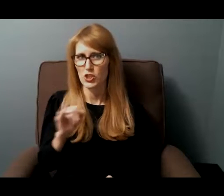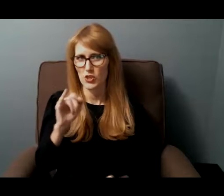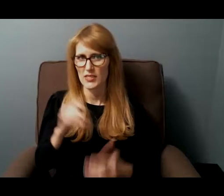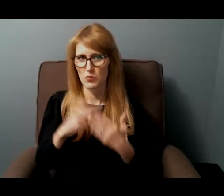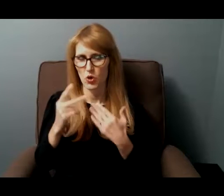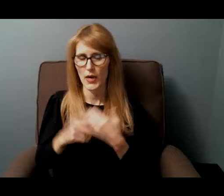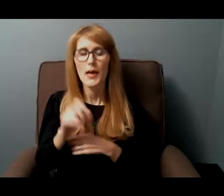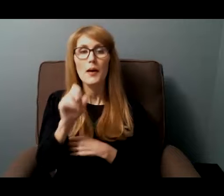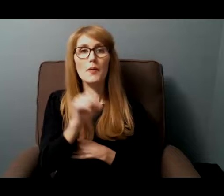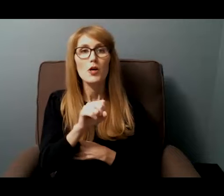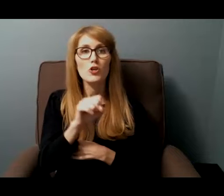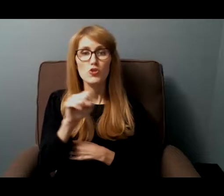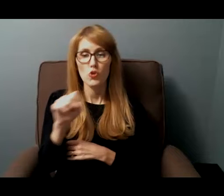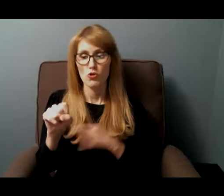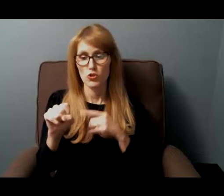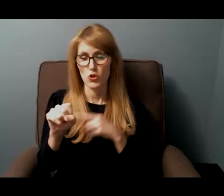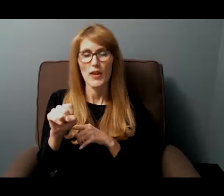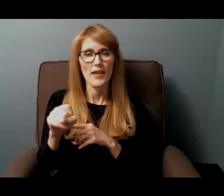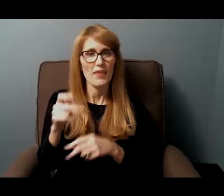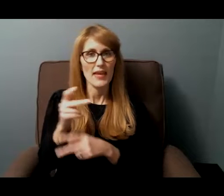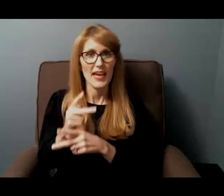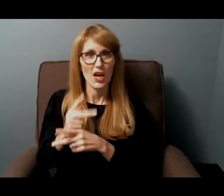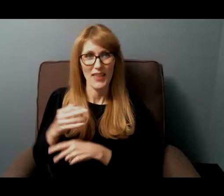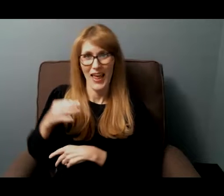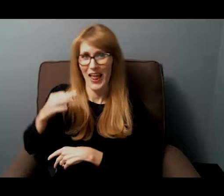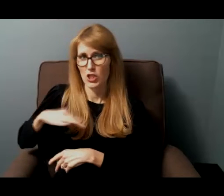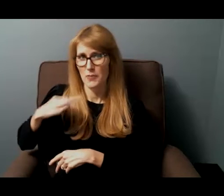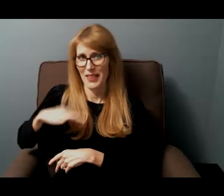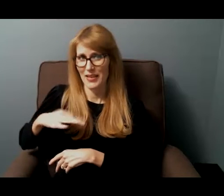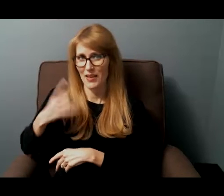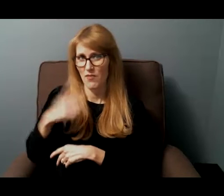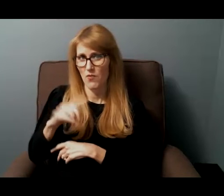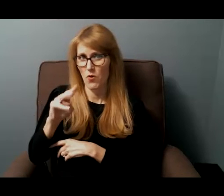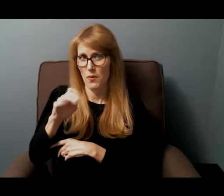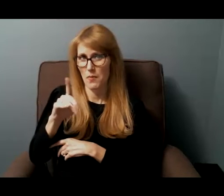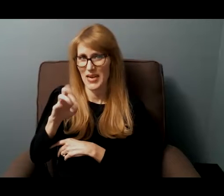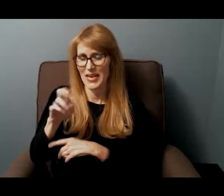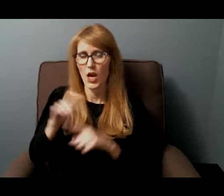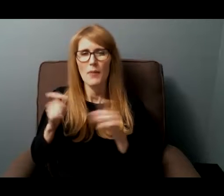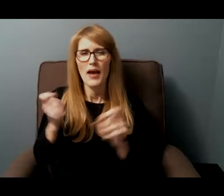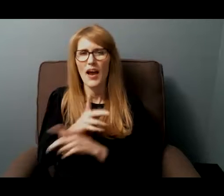eligibility side of Medicare, but then really everything else falls under the responsibility